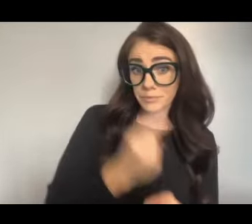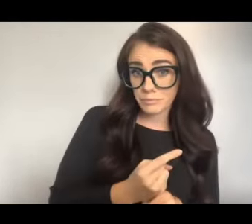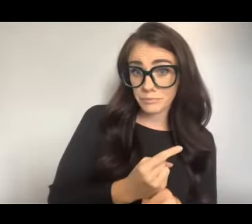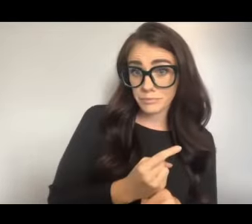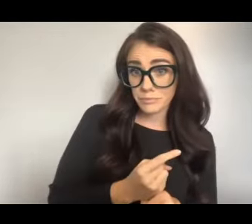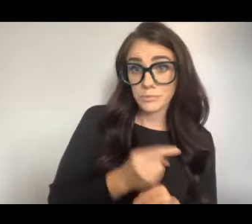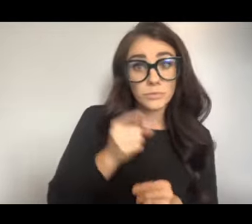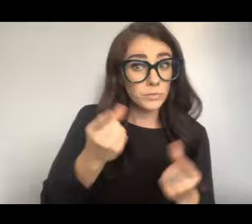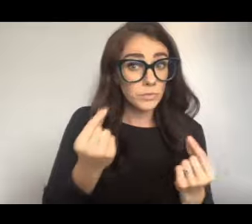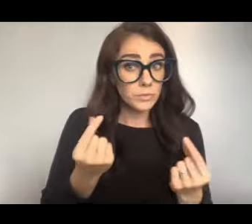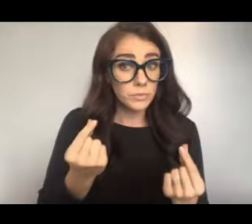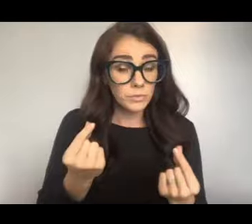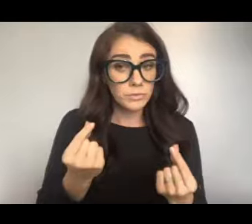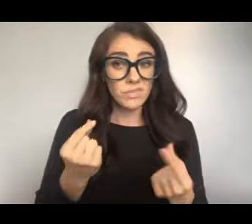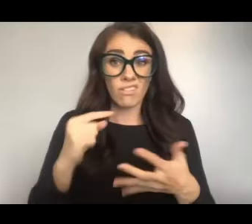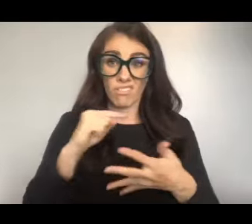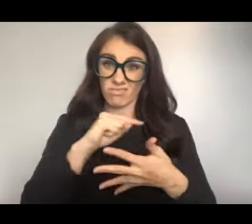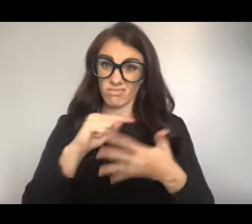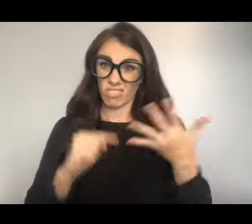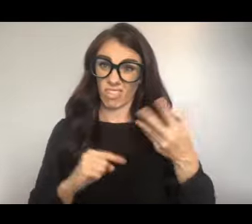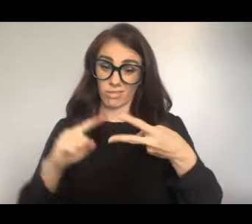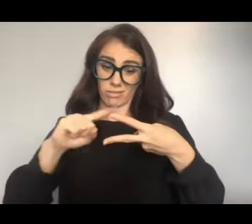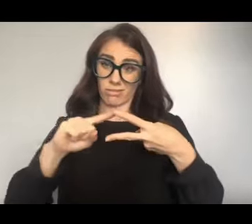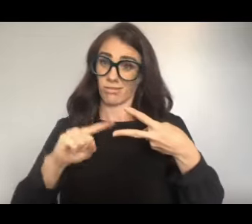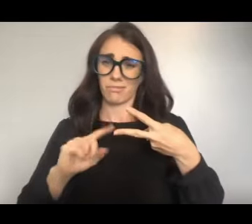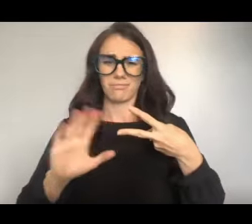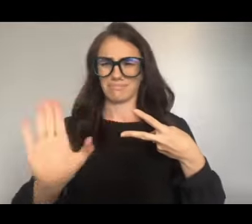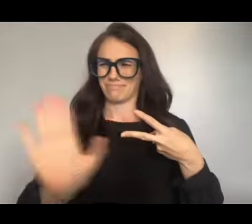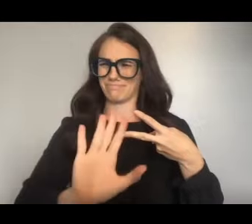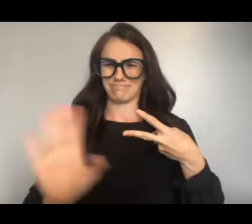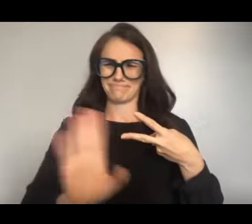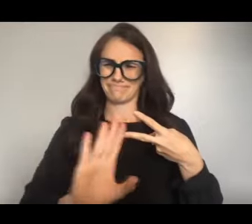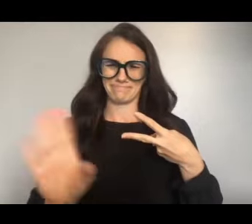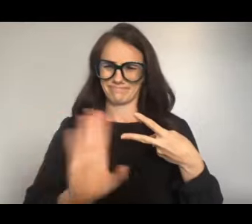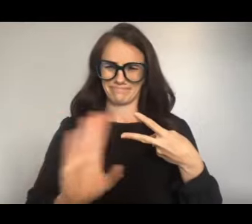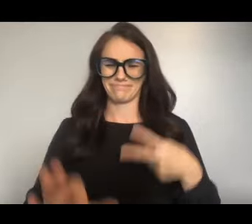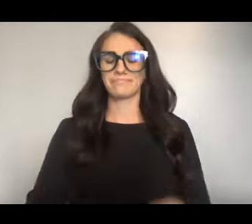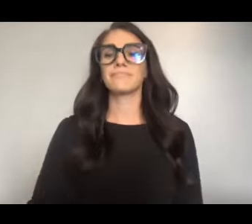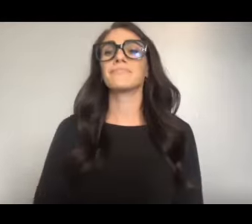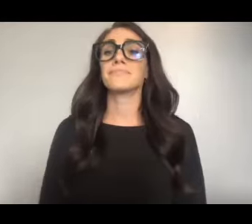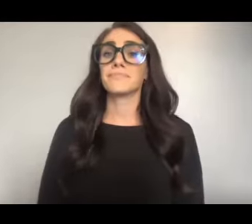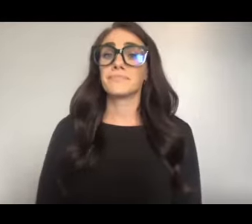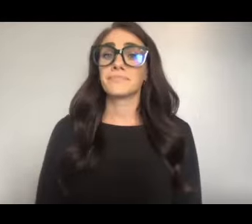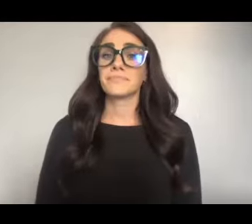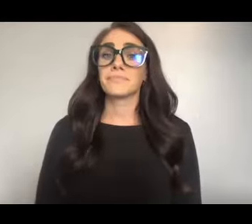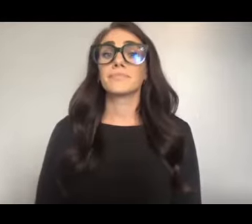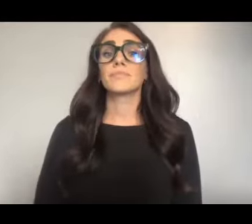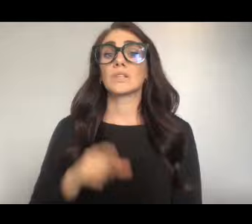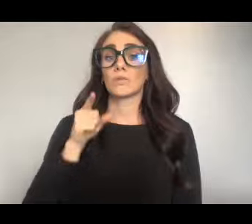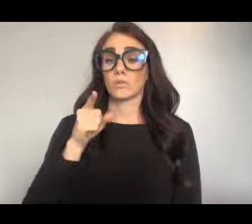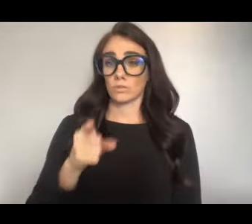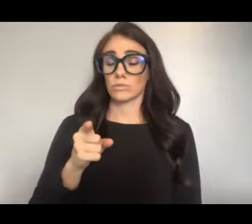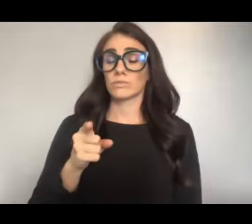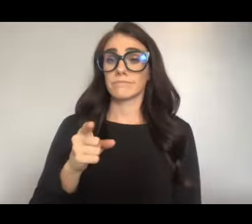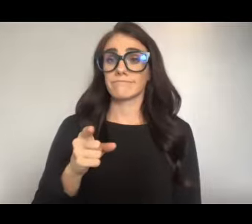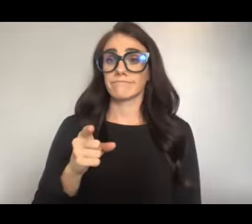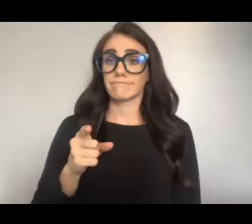brother. The way that you would do that well you don't need a list we don't do lists for two right?